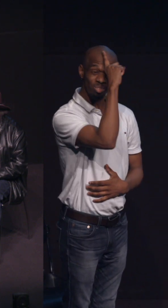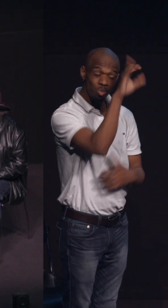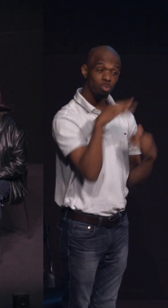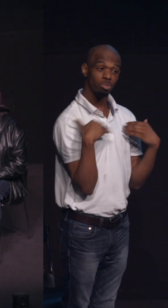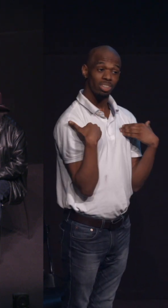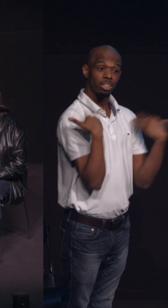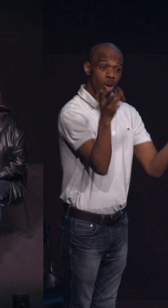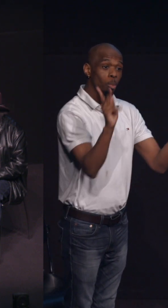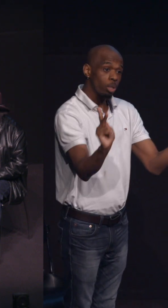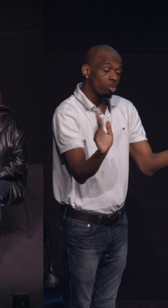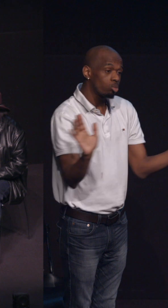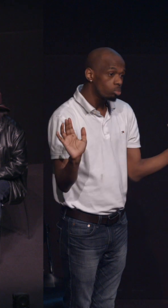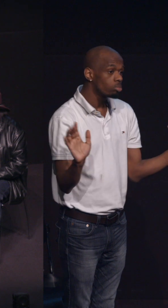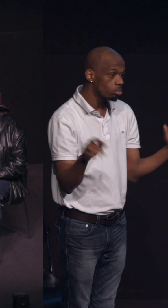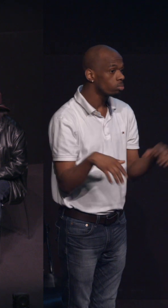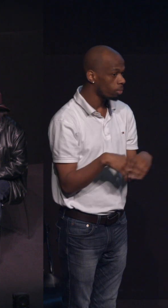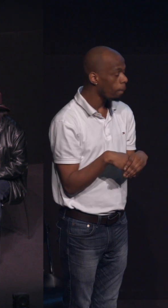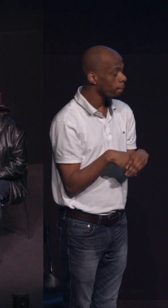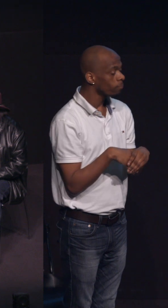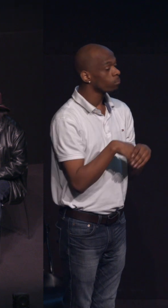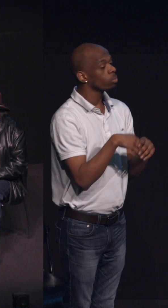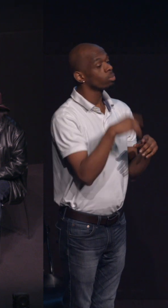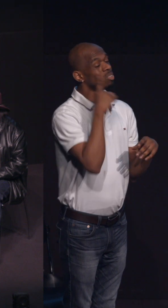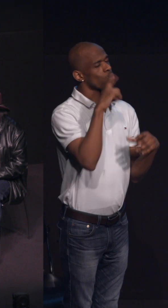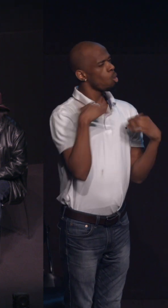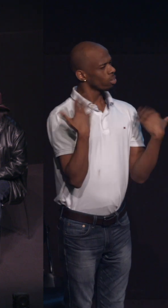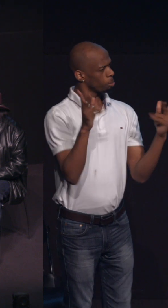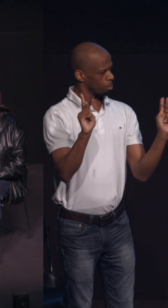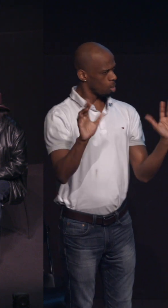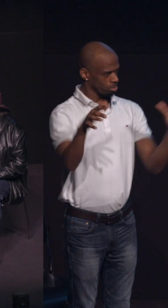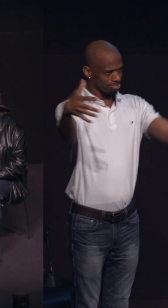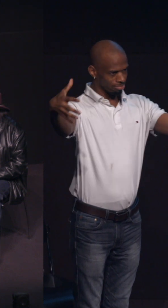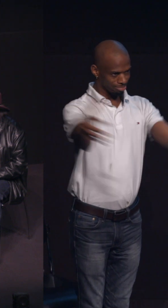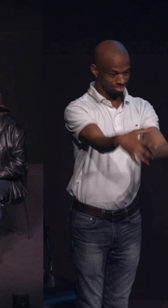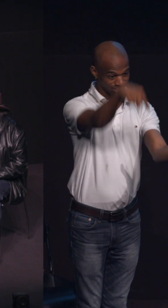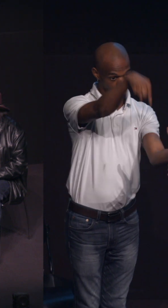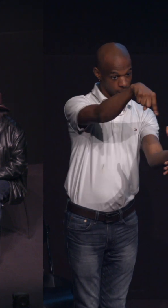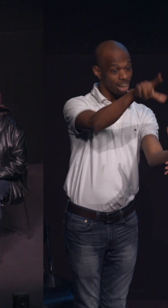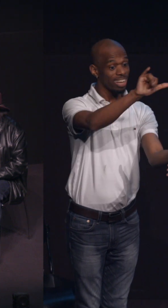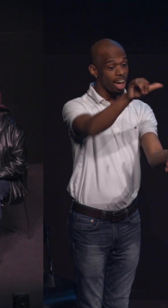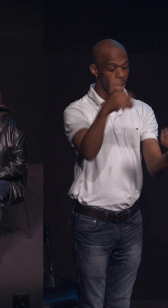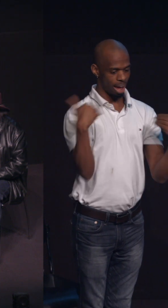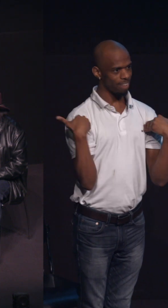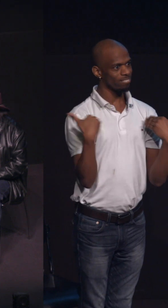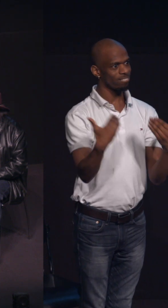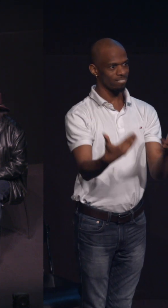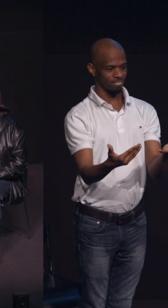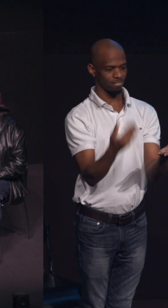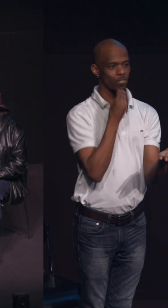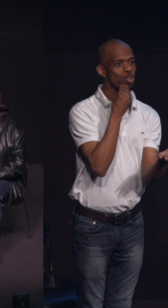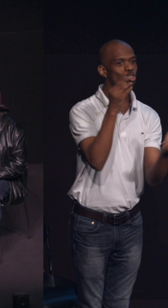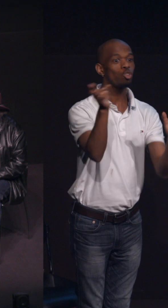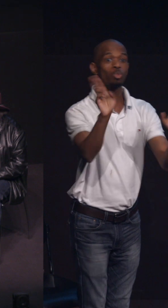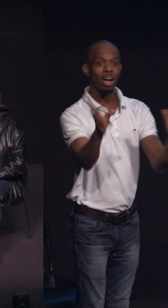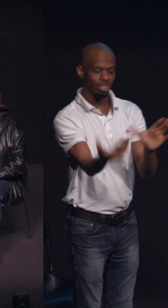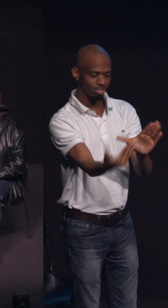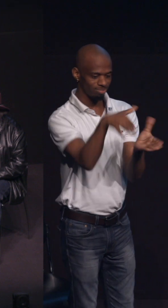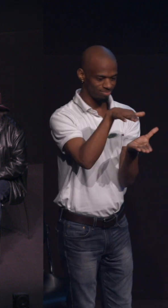as well, is--they're like, "Here, it's packaged. It's Cheetos, it's this, it's that, it's the other thing."